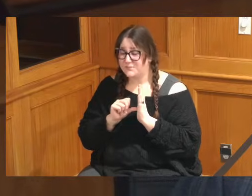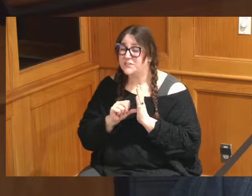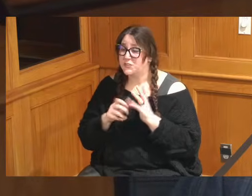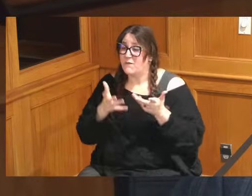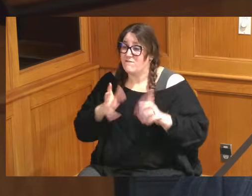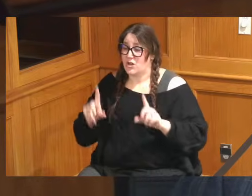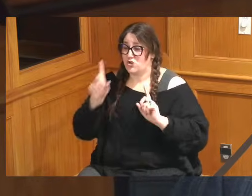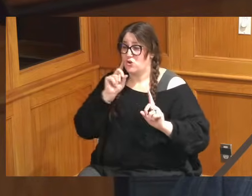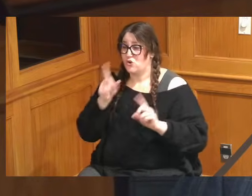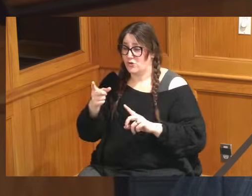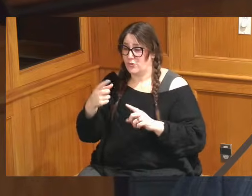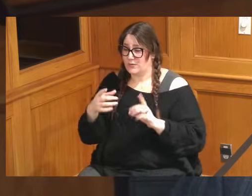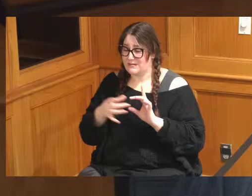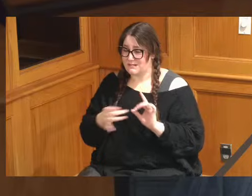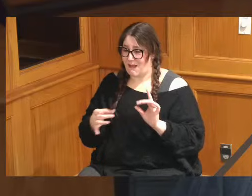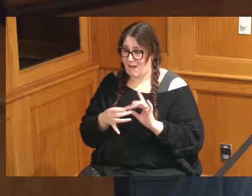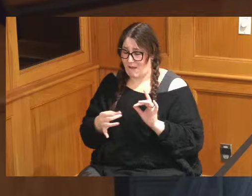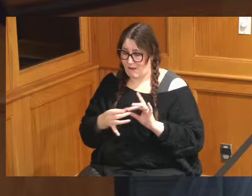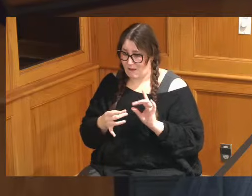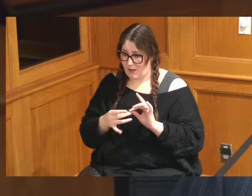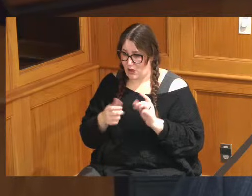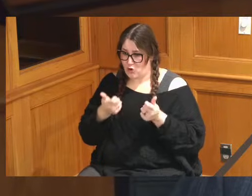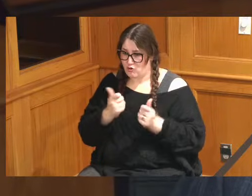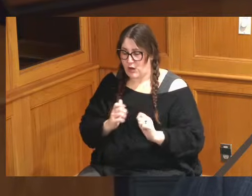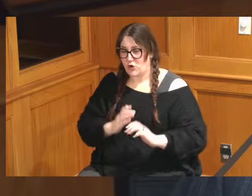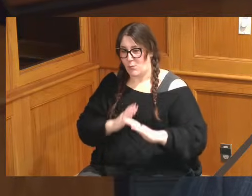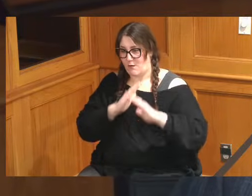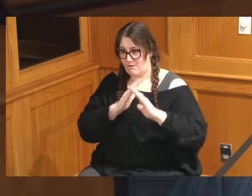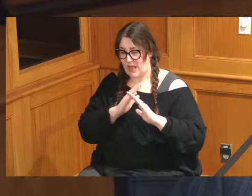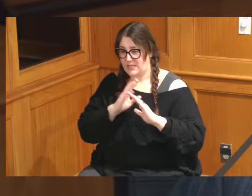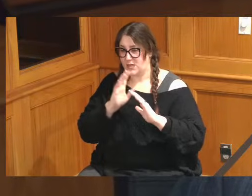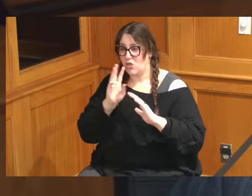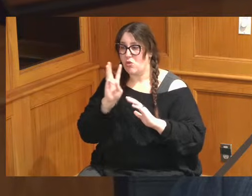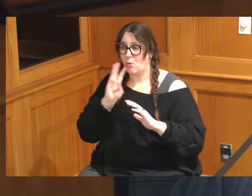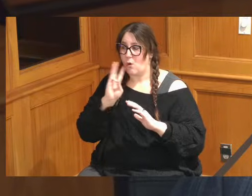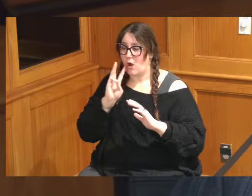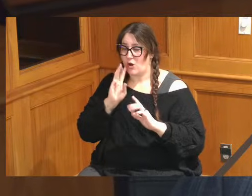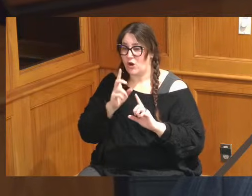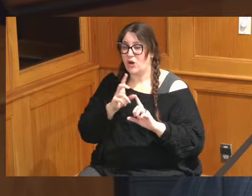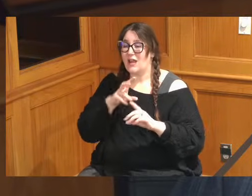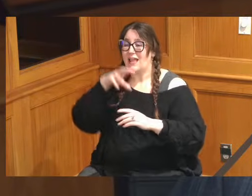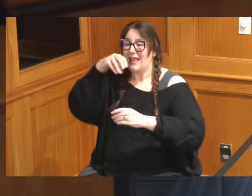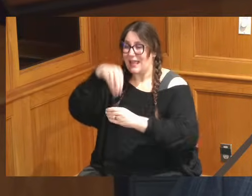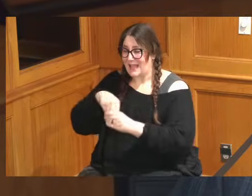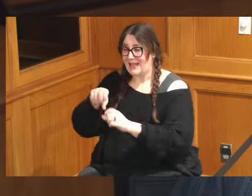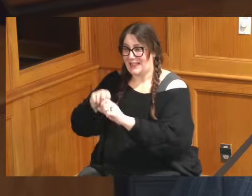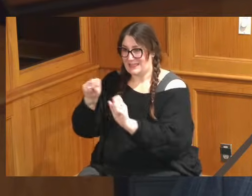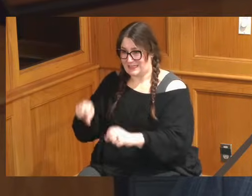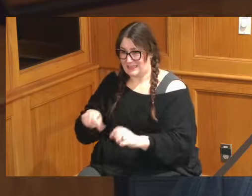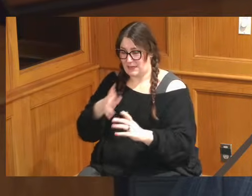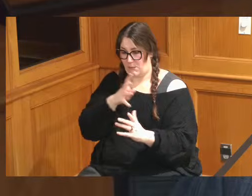that when you're trying to prevent the water from going into the system that there are some public